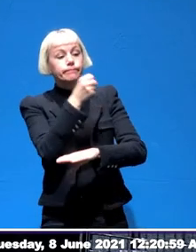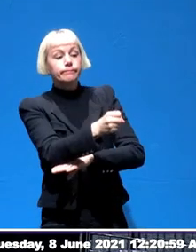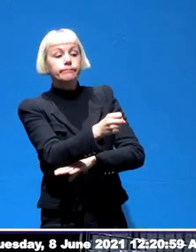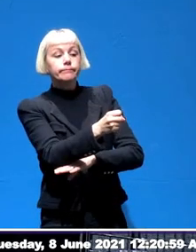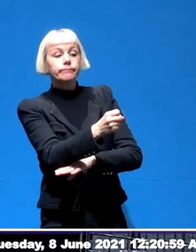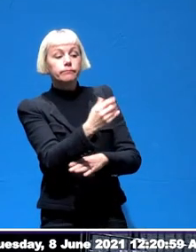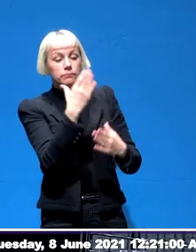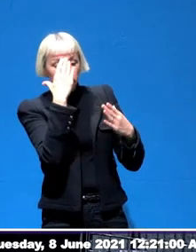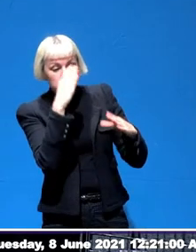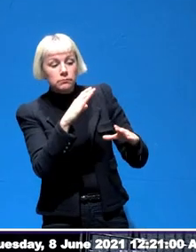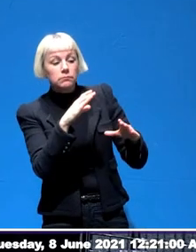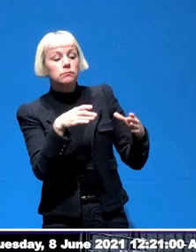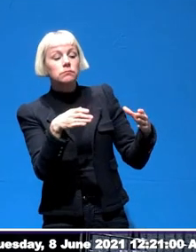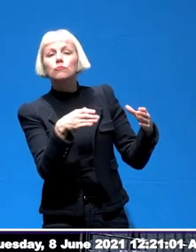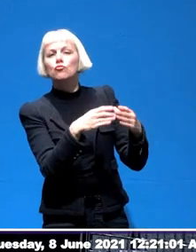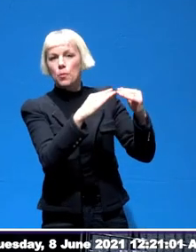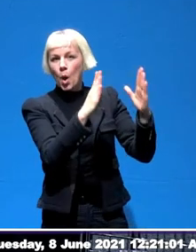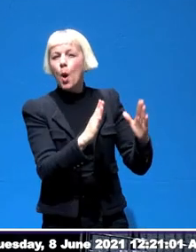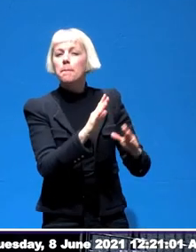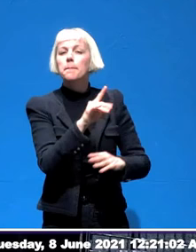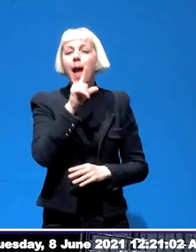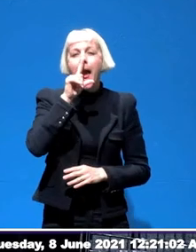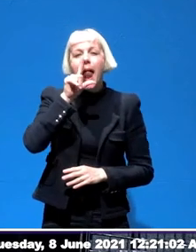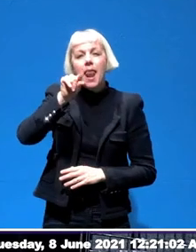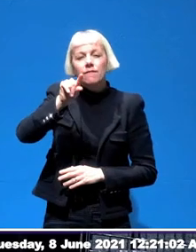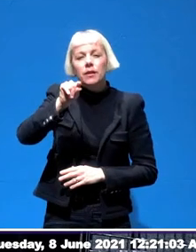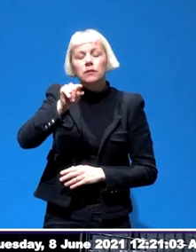when we was about 11, when you were expecting your twins? Yes.